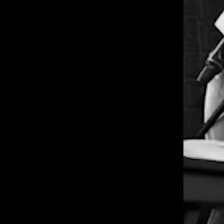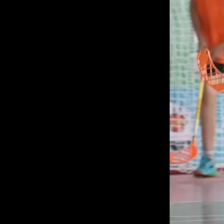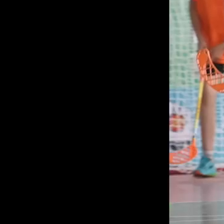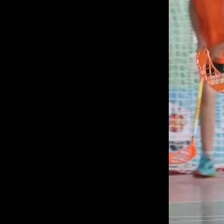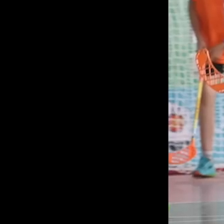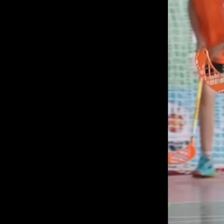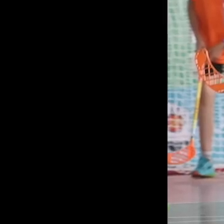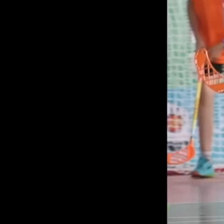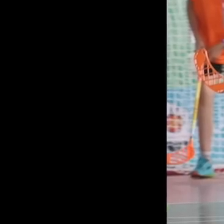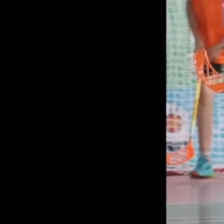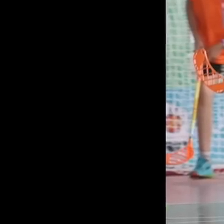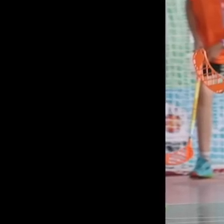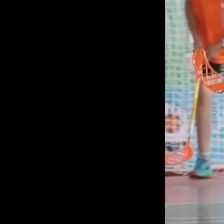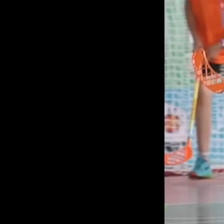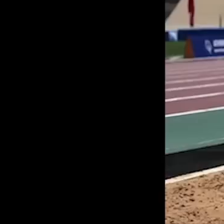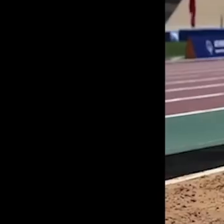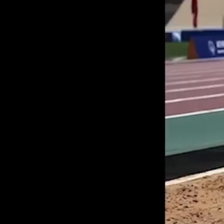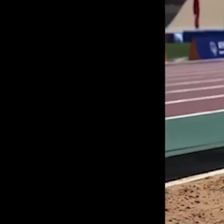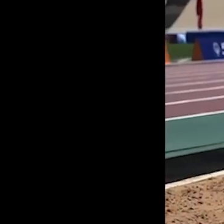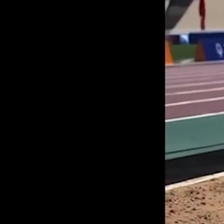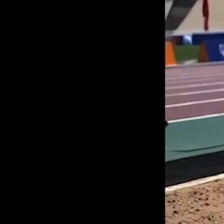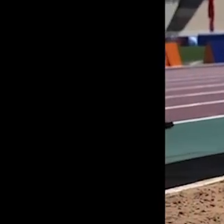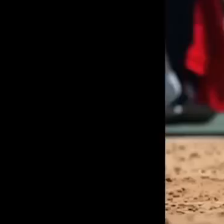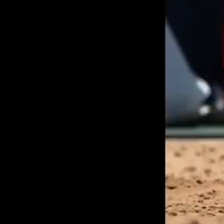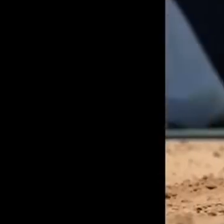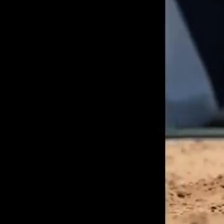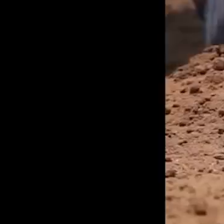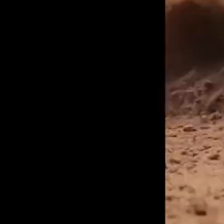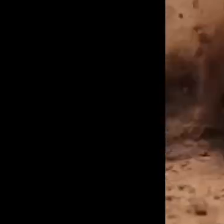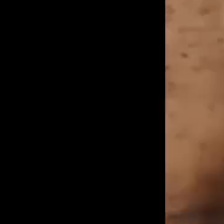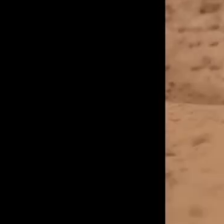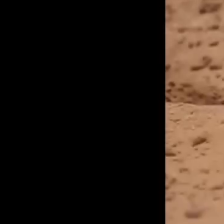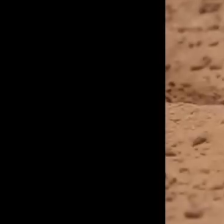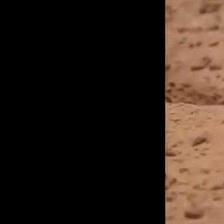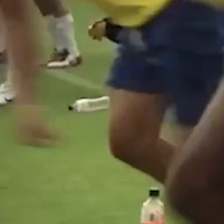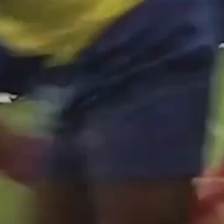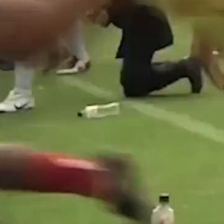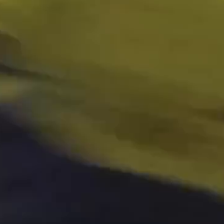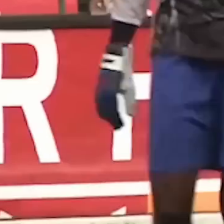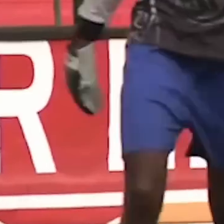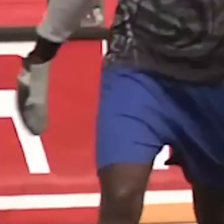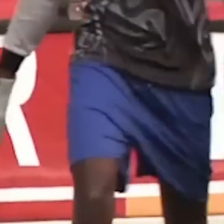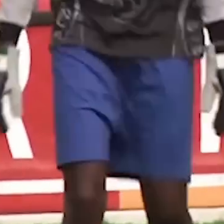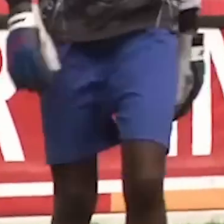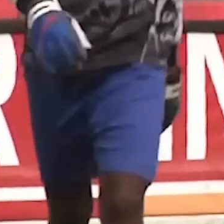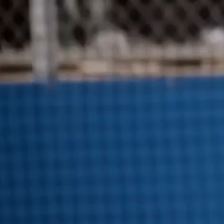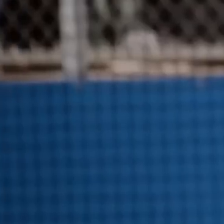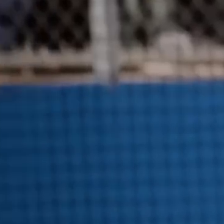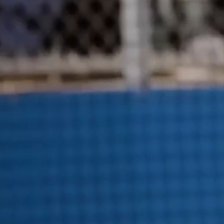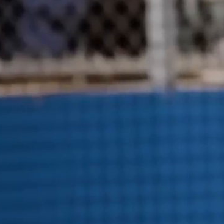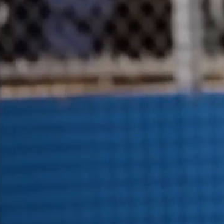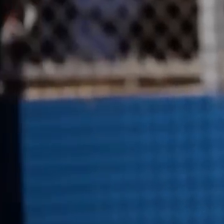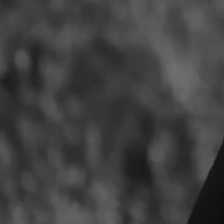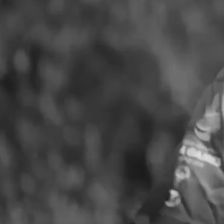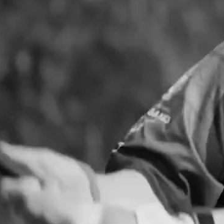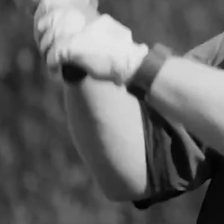They said I would never walk. Now I can jump six meters. The skills of people with intellectual disabilities